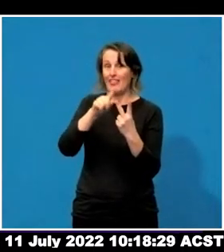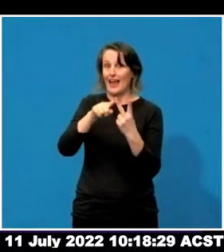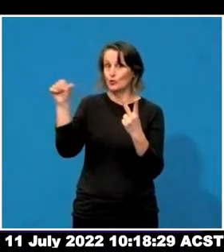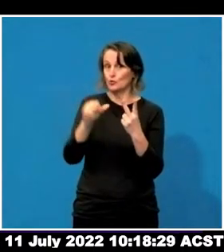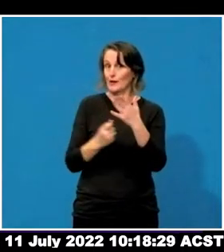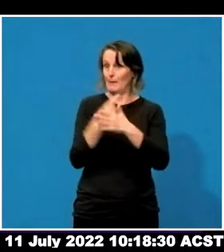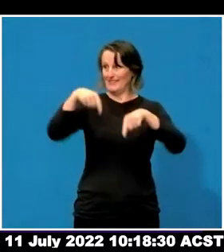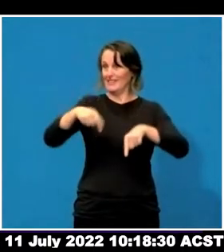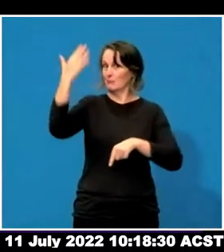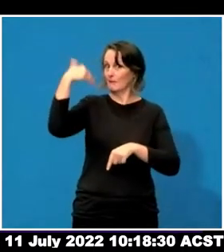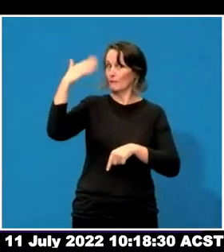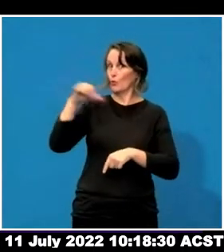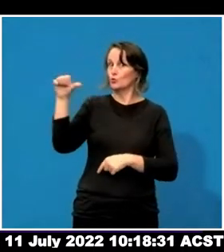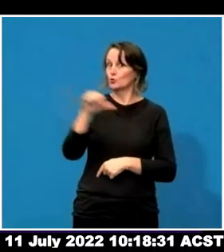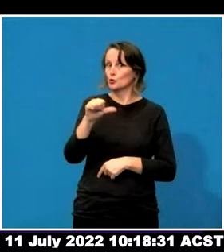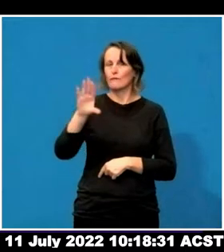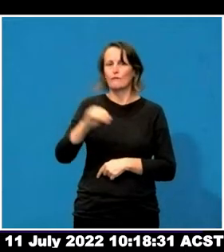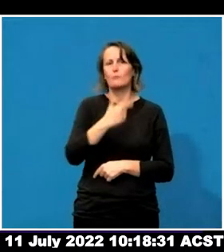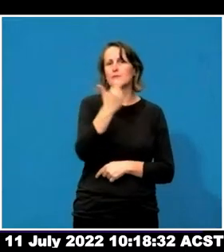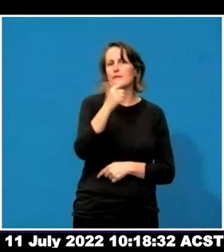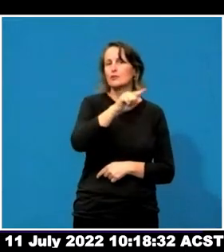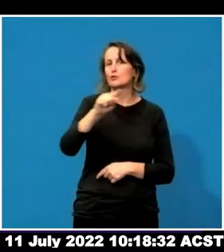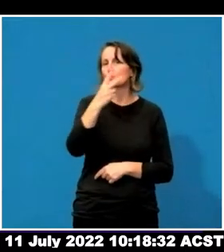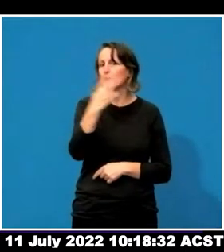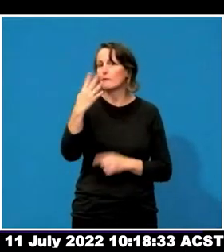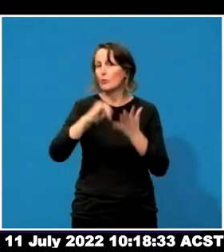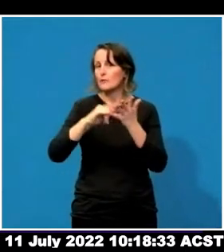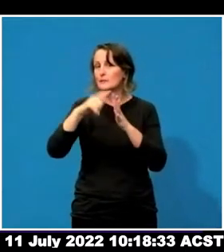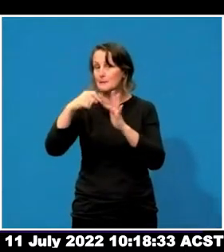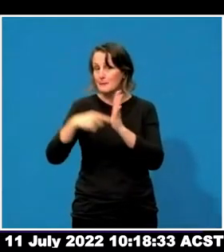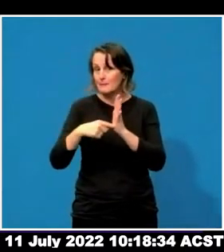Springs from 17 to 24 September 2021.